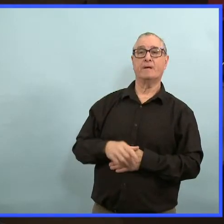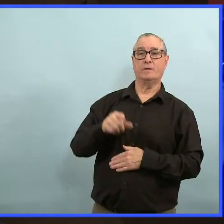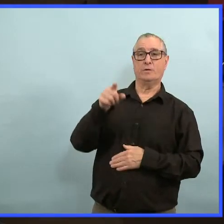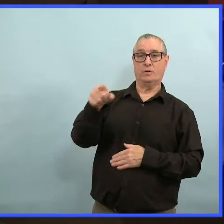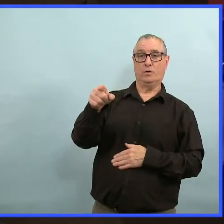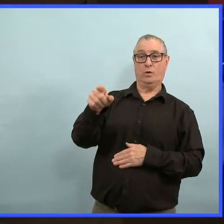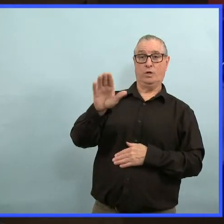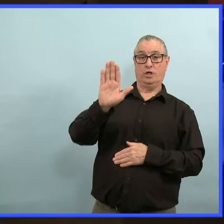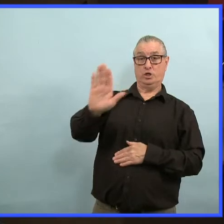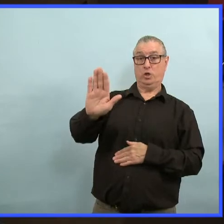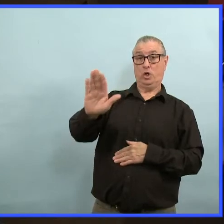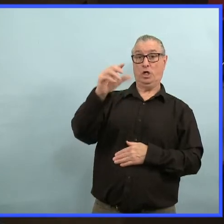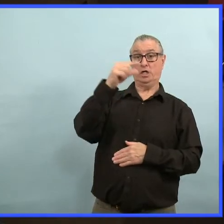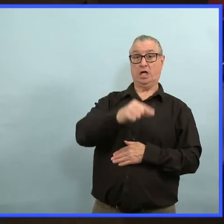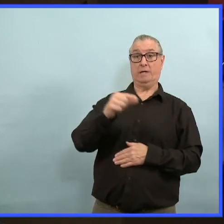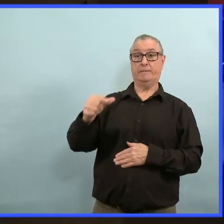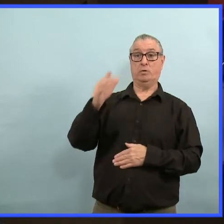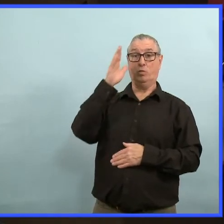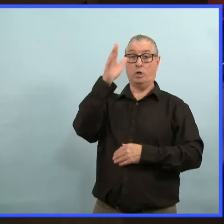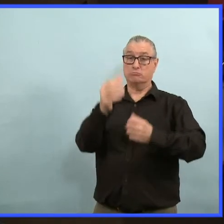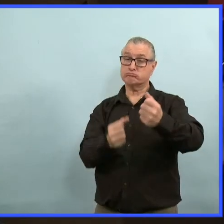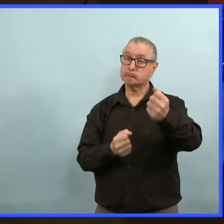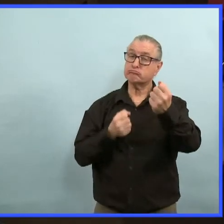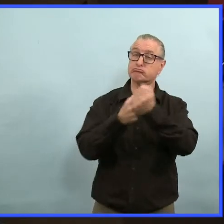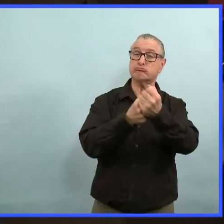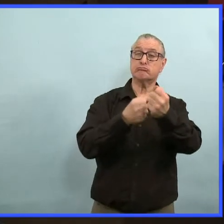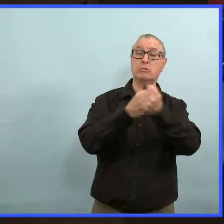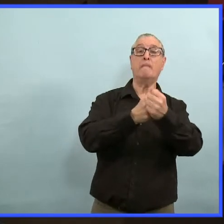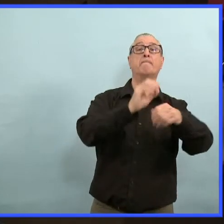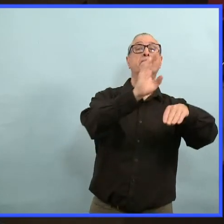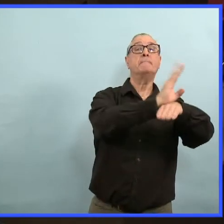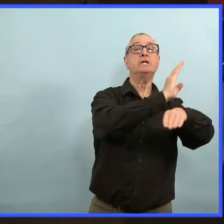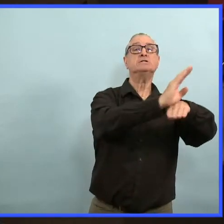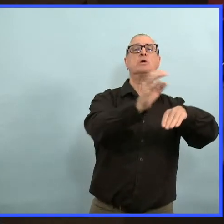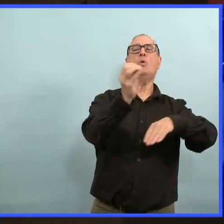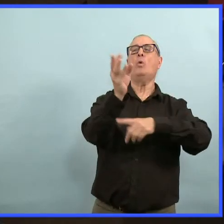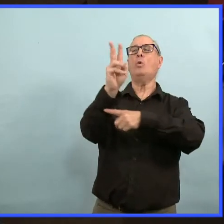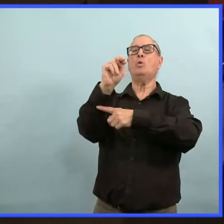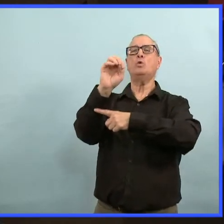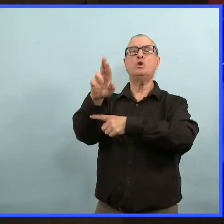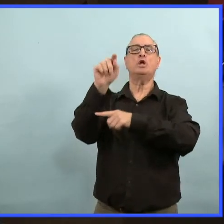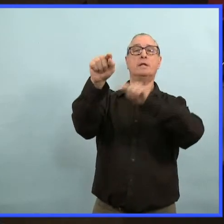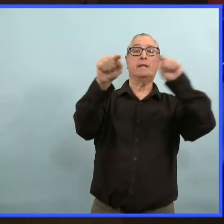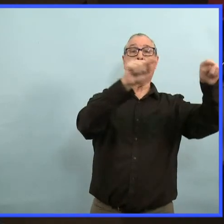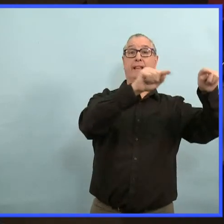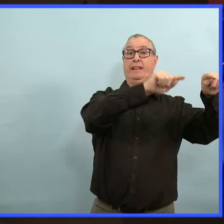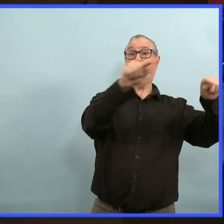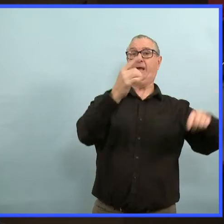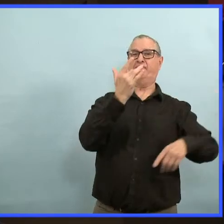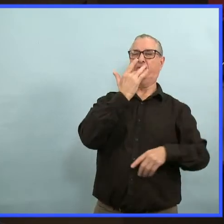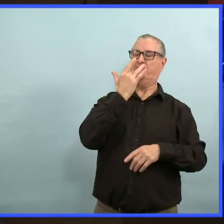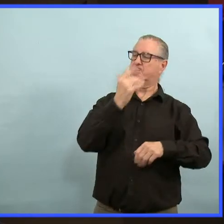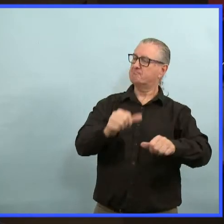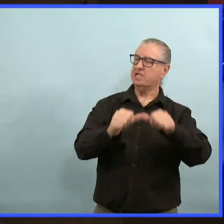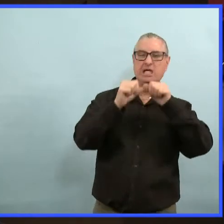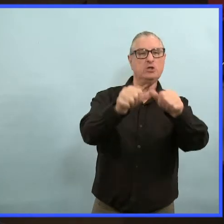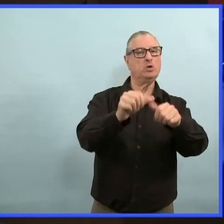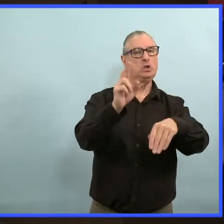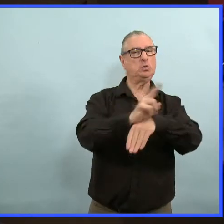venues and business owners that wish to continue to check for vaccine status or have mandatory mass